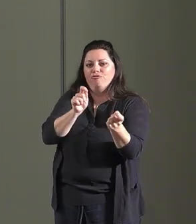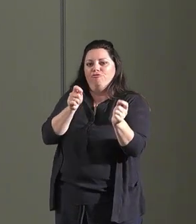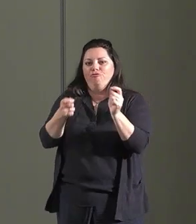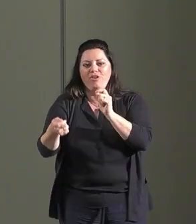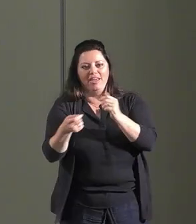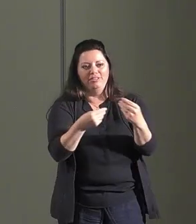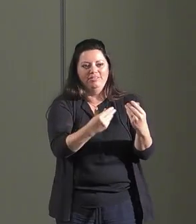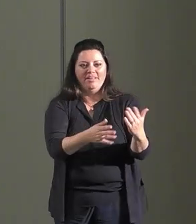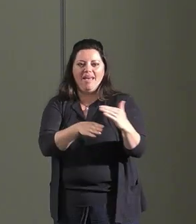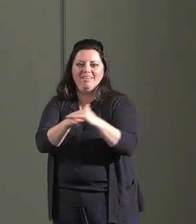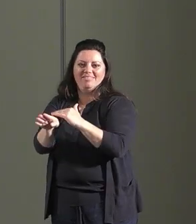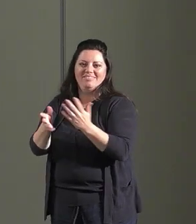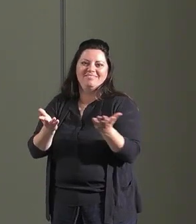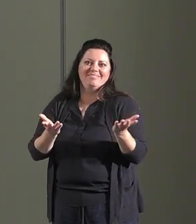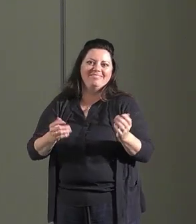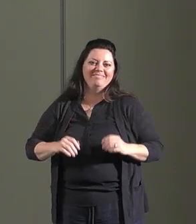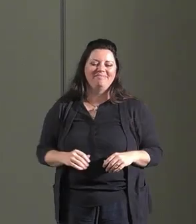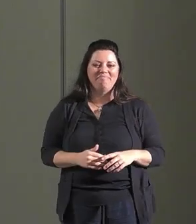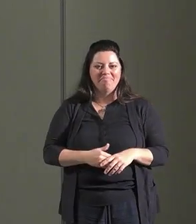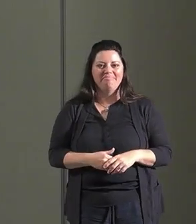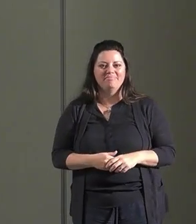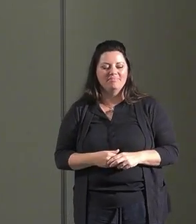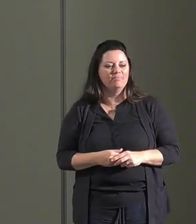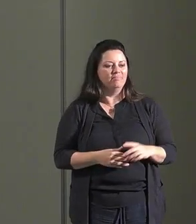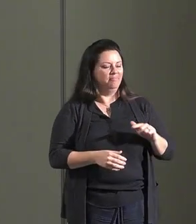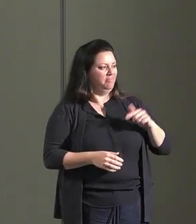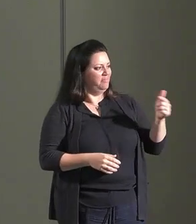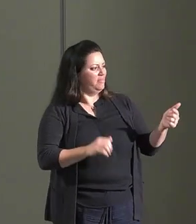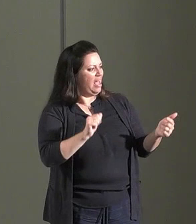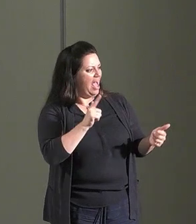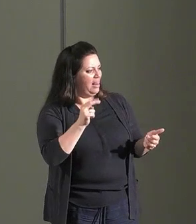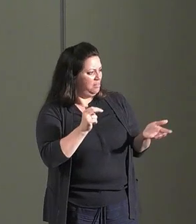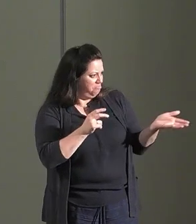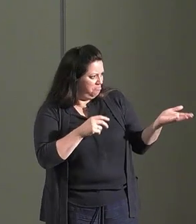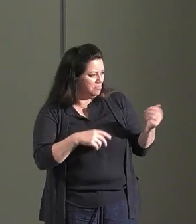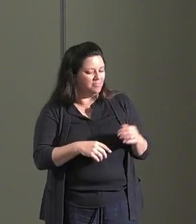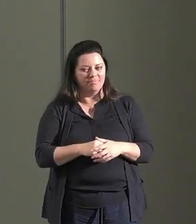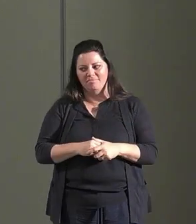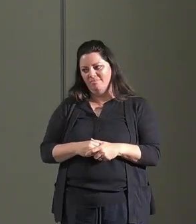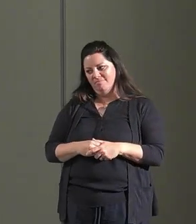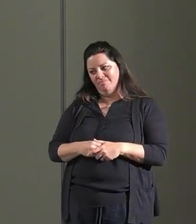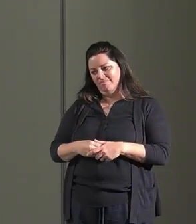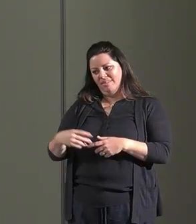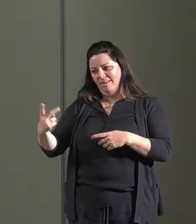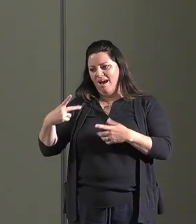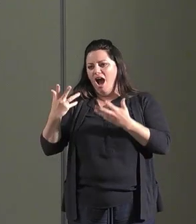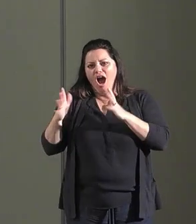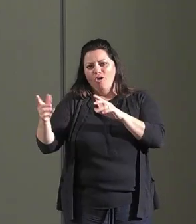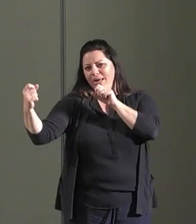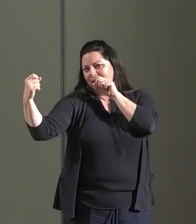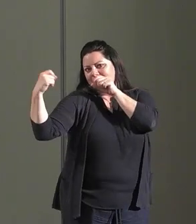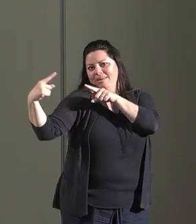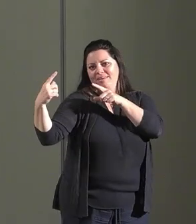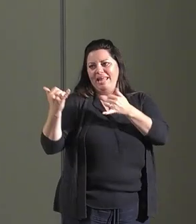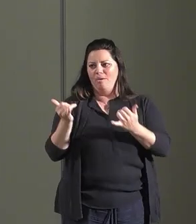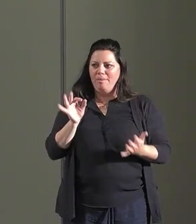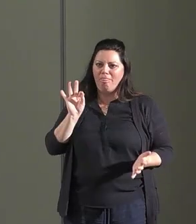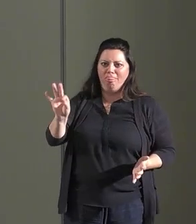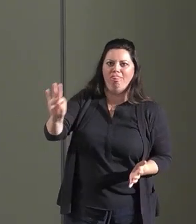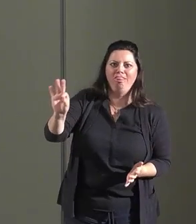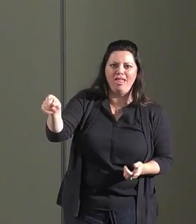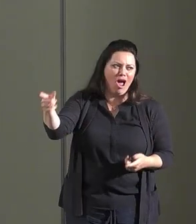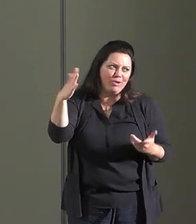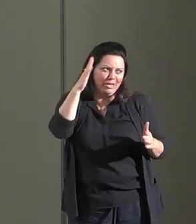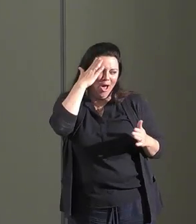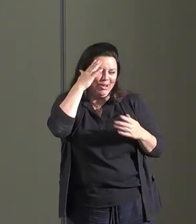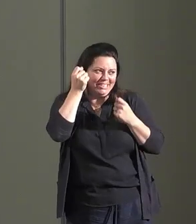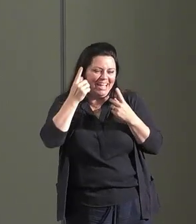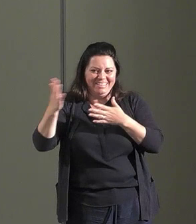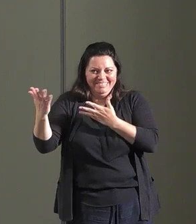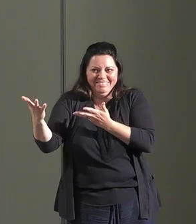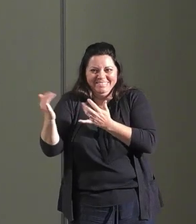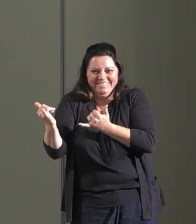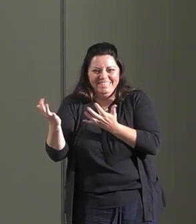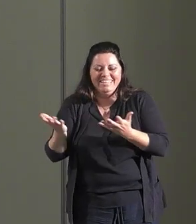It is preaching to the choir here at this conference. You now I think that, I think a point